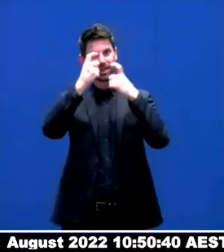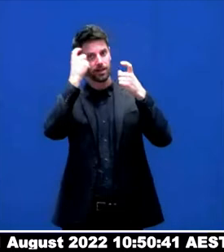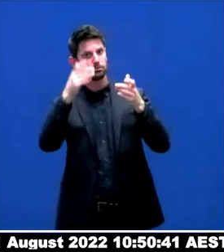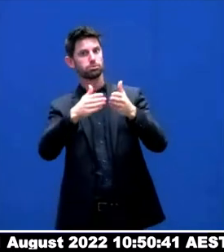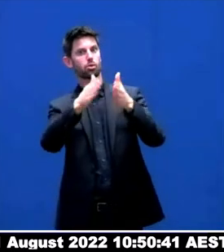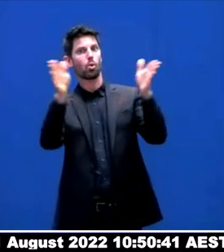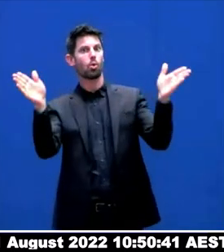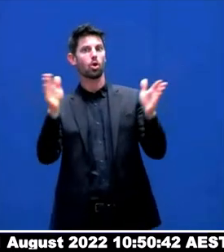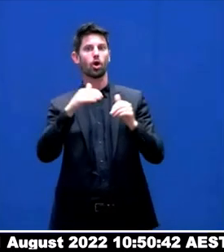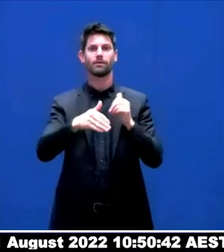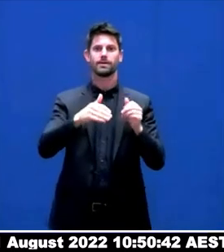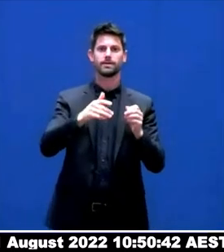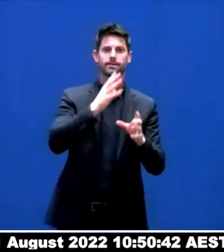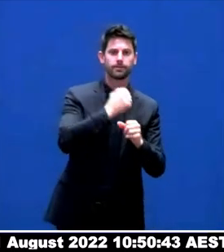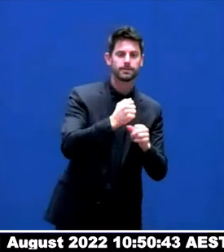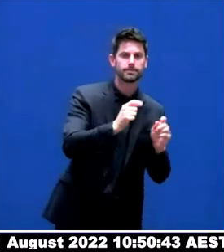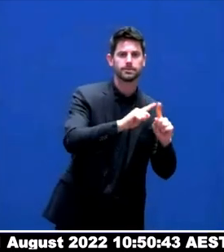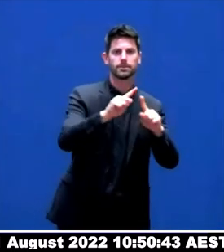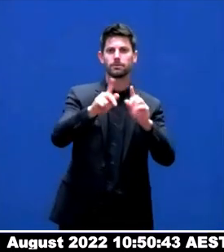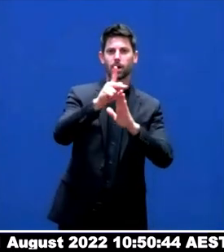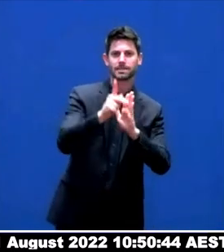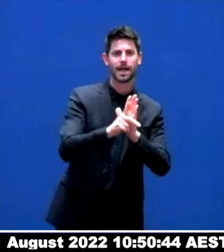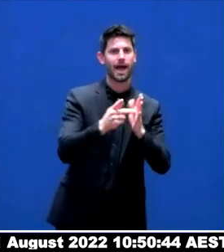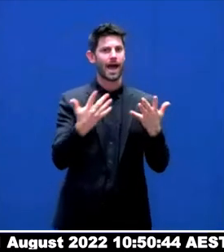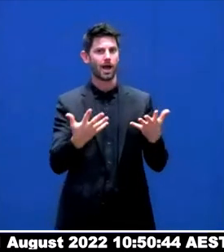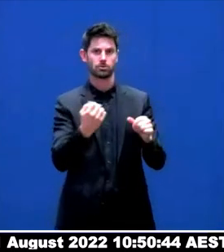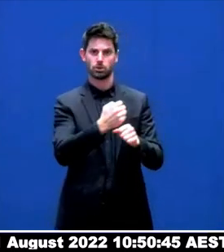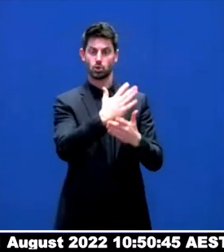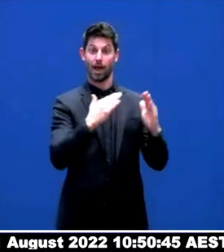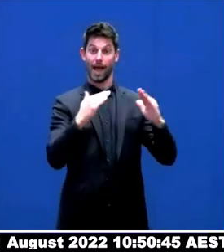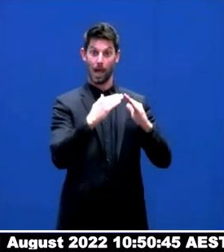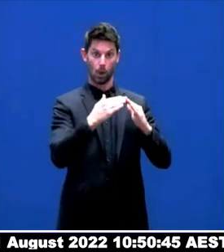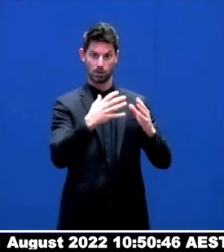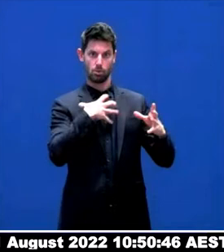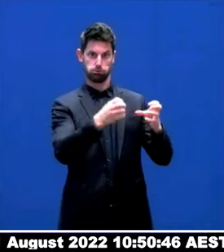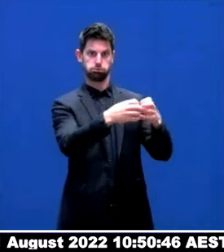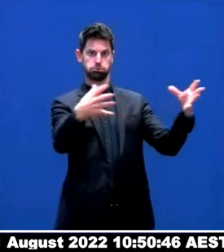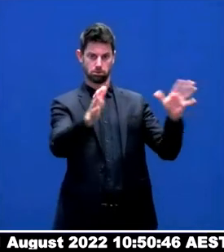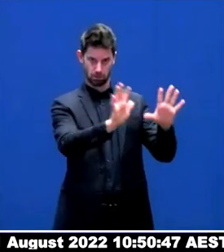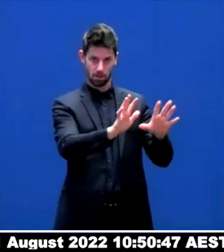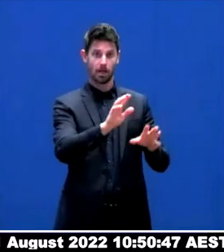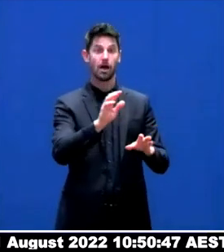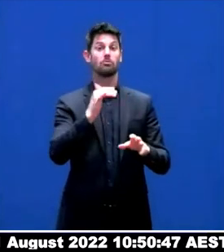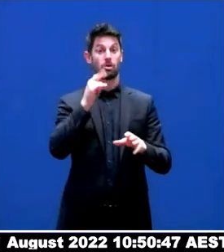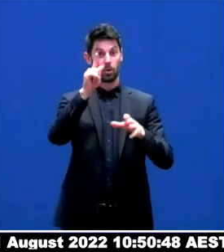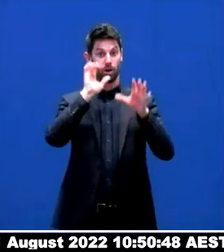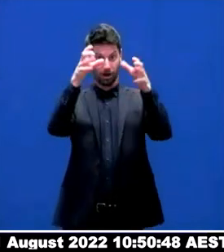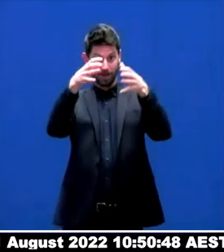overarching government policies to increase supply of housing generally. They may well then have a series of advisory groups and I would certainly think that as